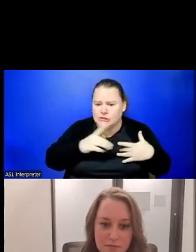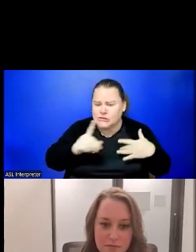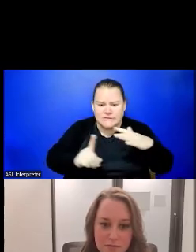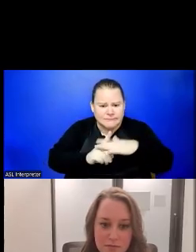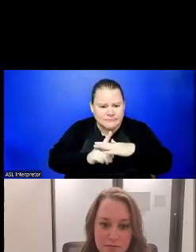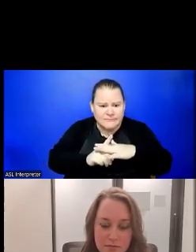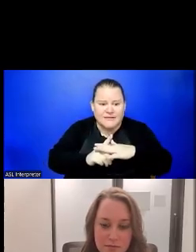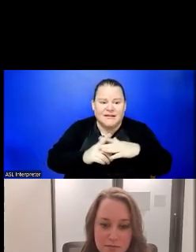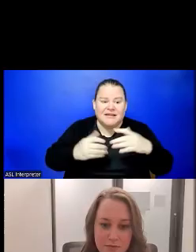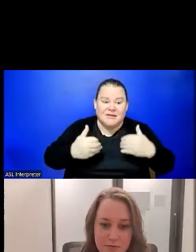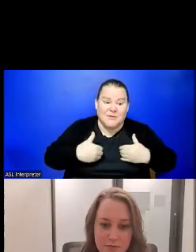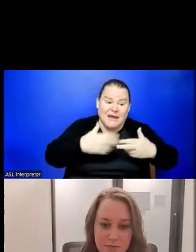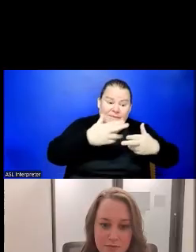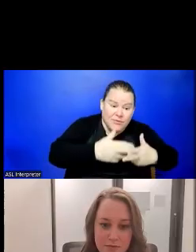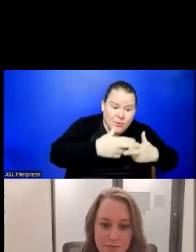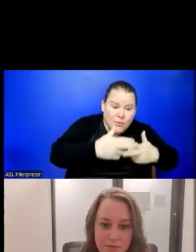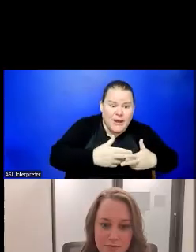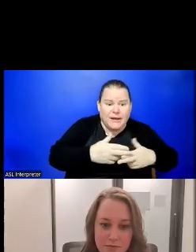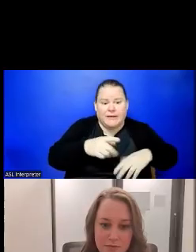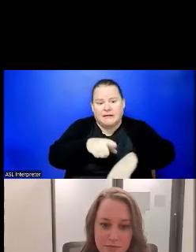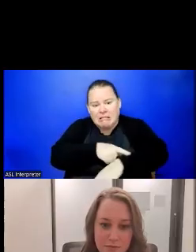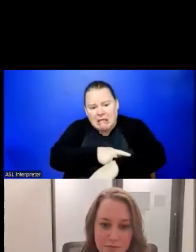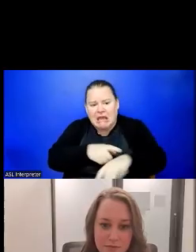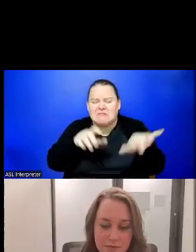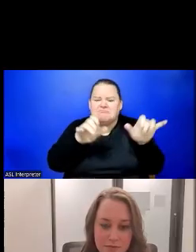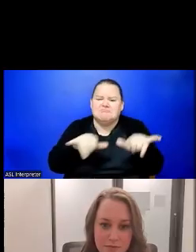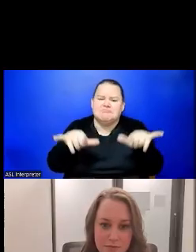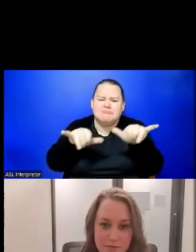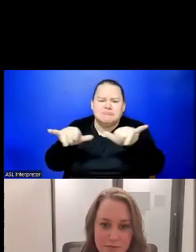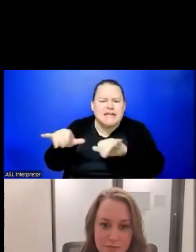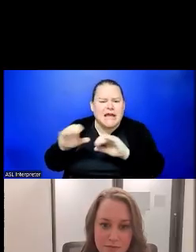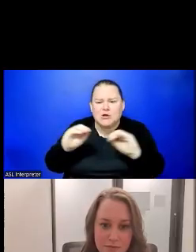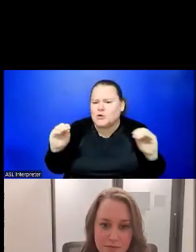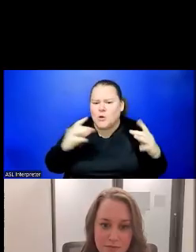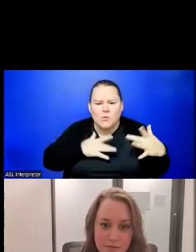a length. There fairly standard, no specific concerns. Apgar